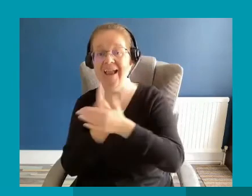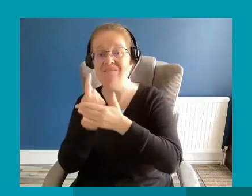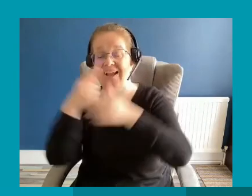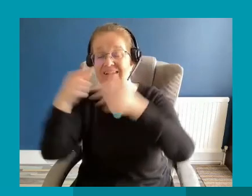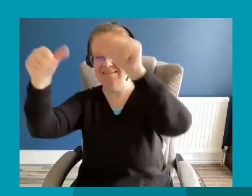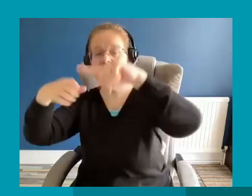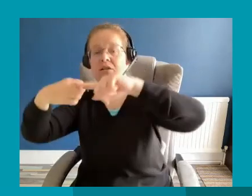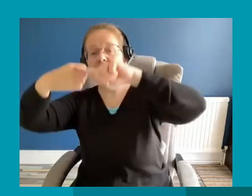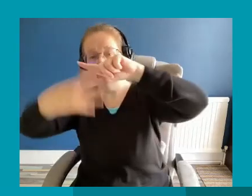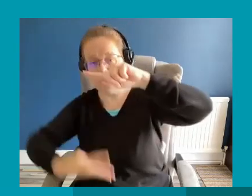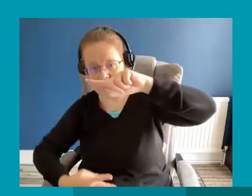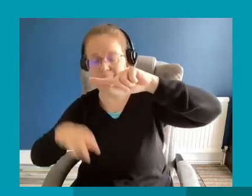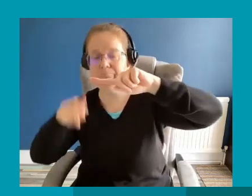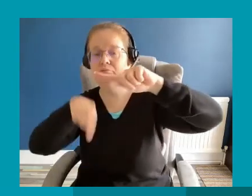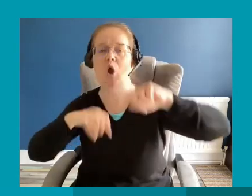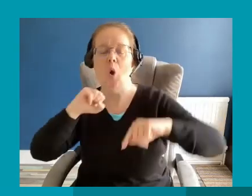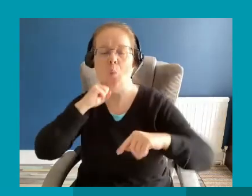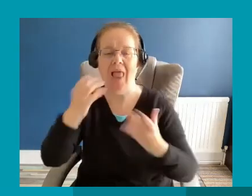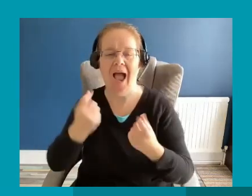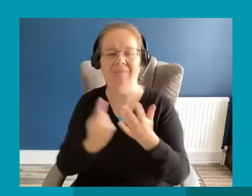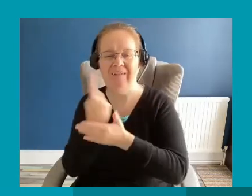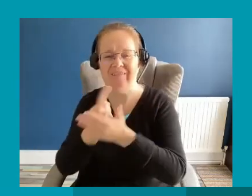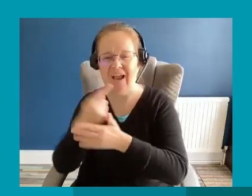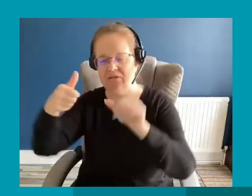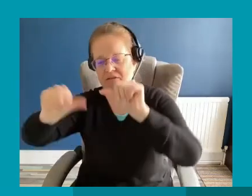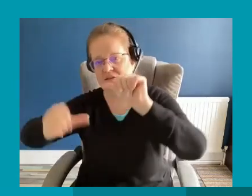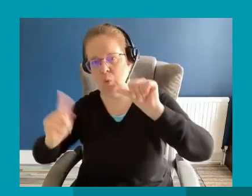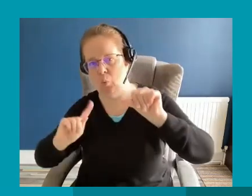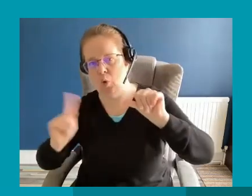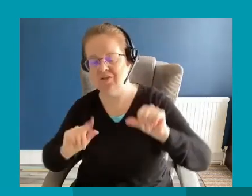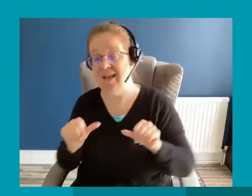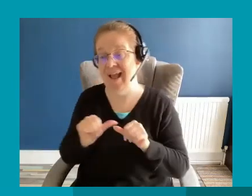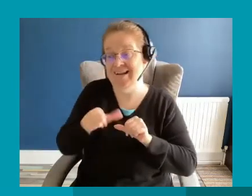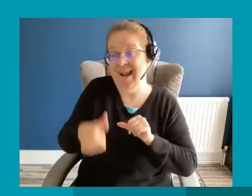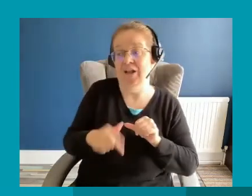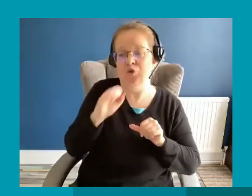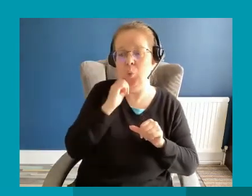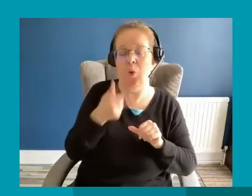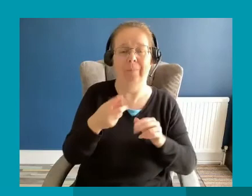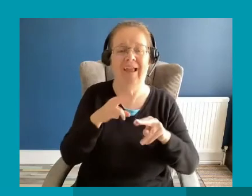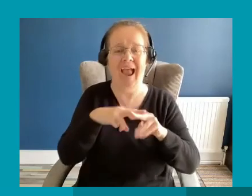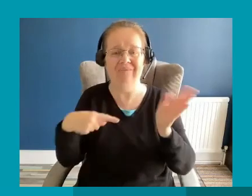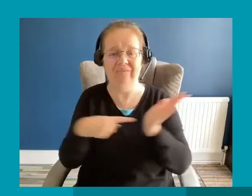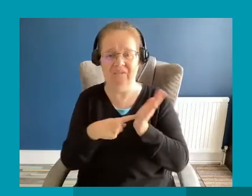Just know that we're going to have lots of other events. Lots of other meeting their coach events.